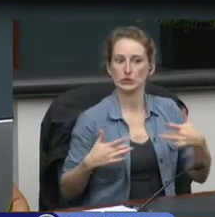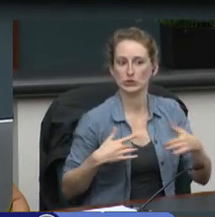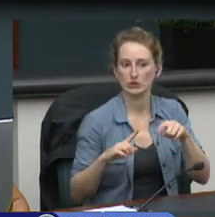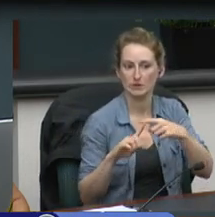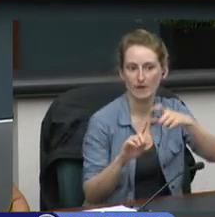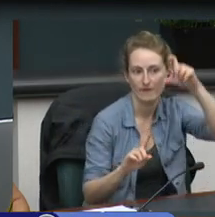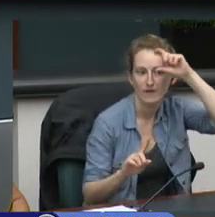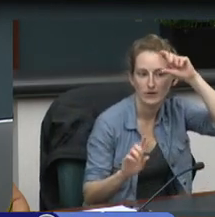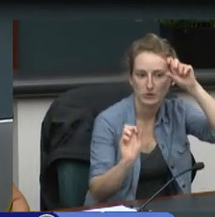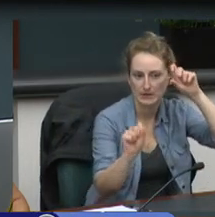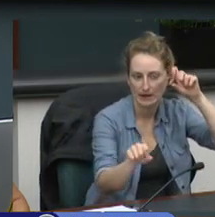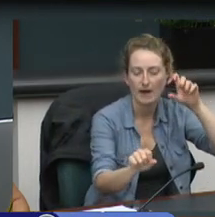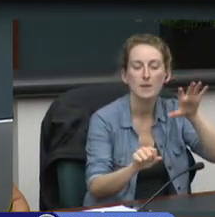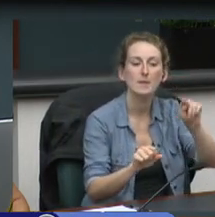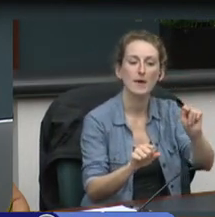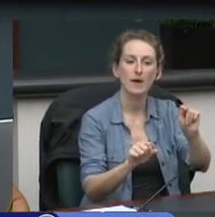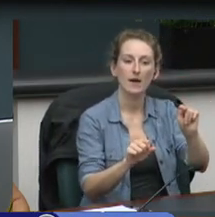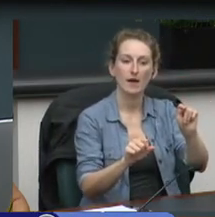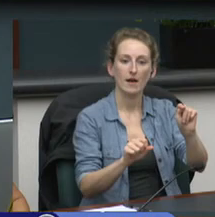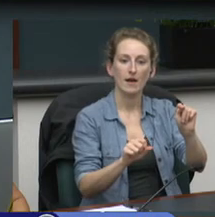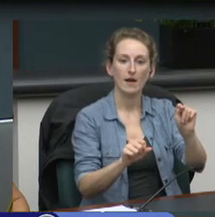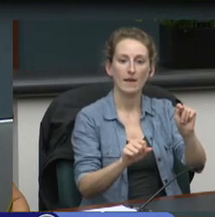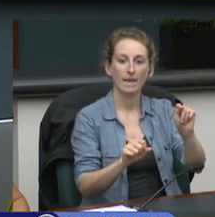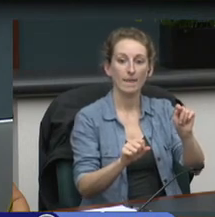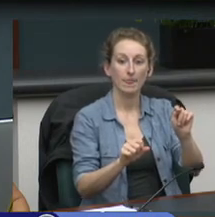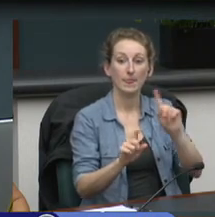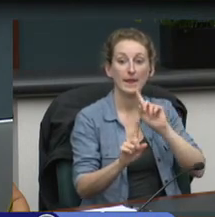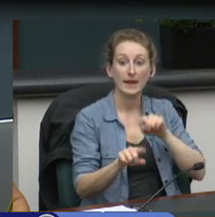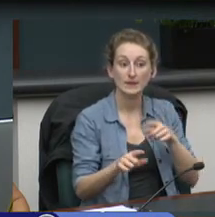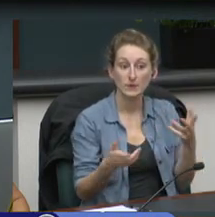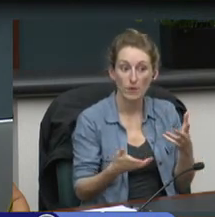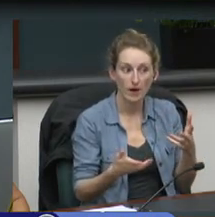the answer there is to take away the lane of parking to make room for that